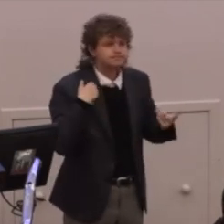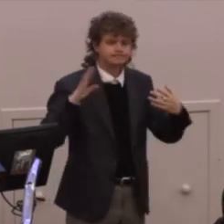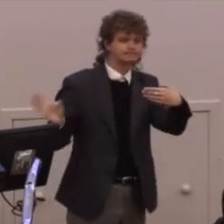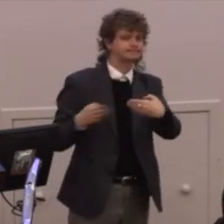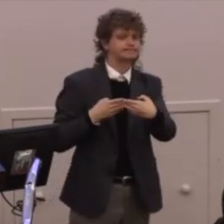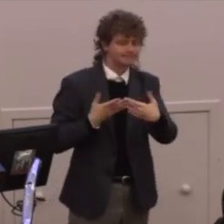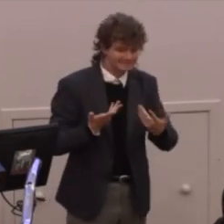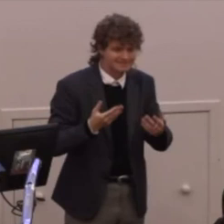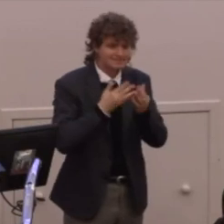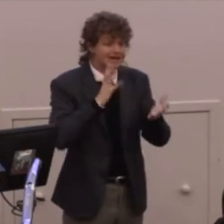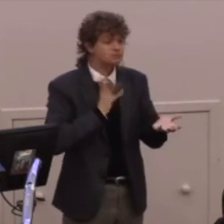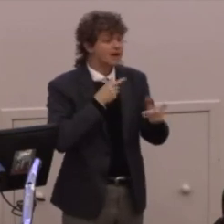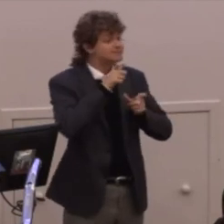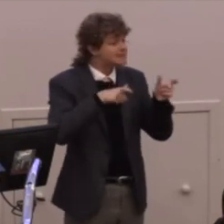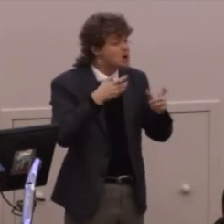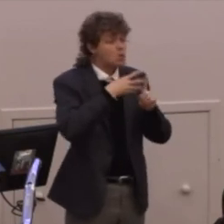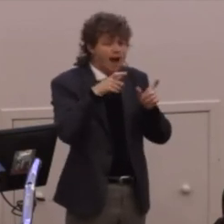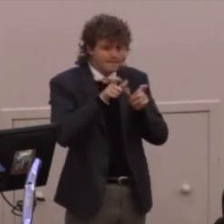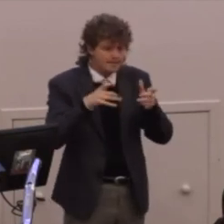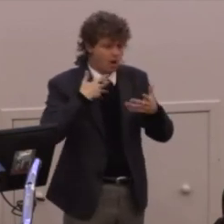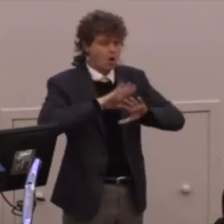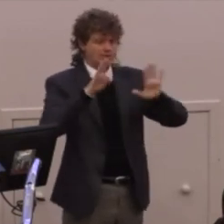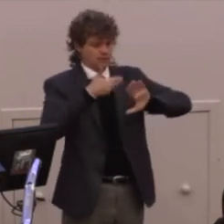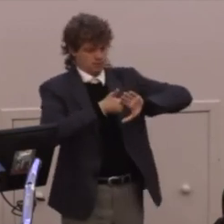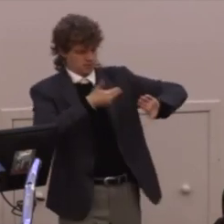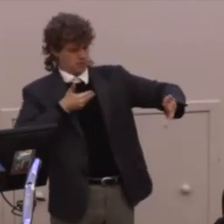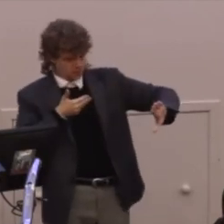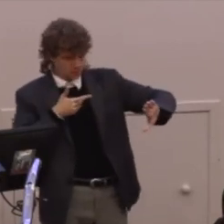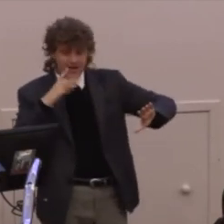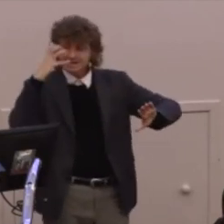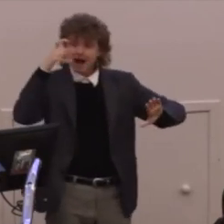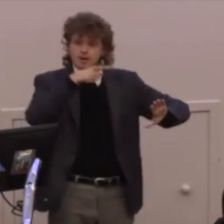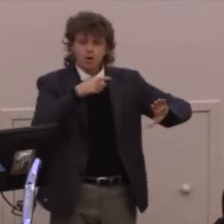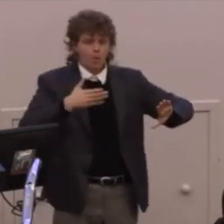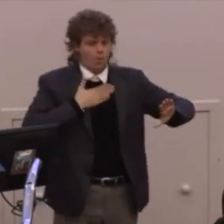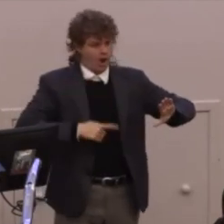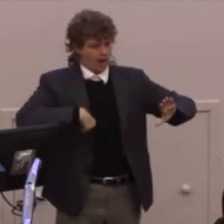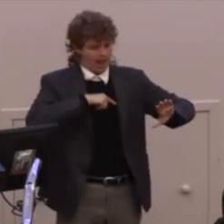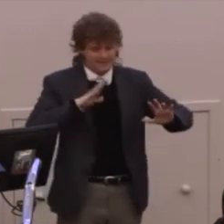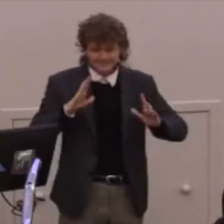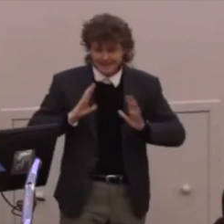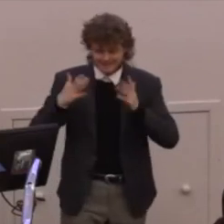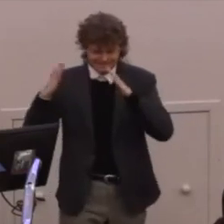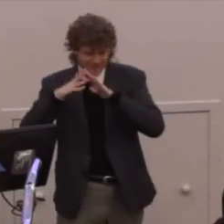and separated from society, where even the governments wants us to live in separate homes